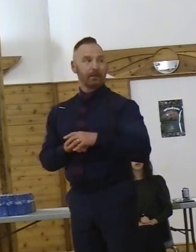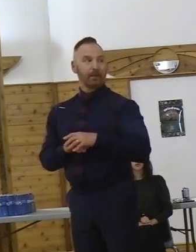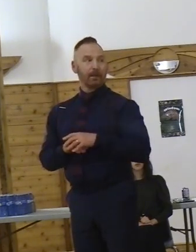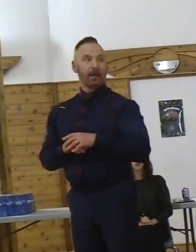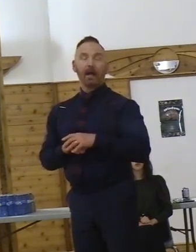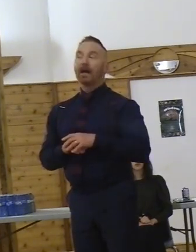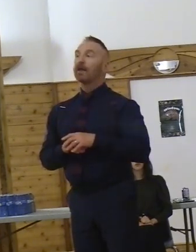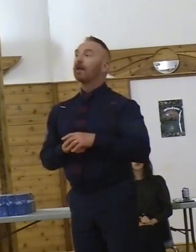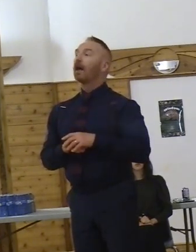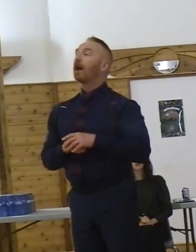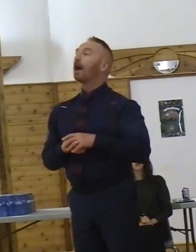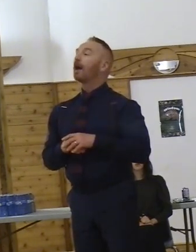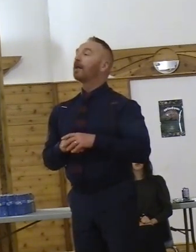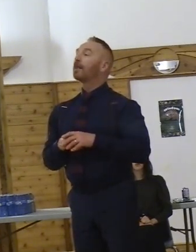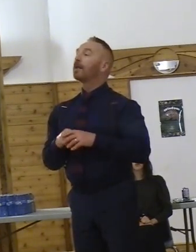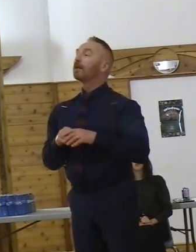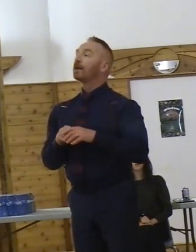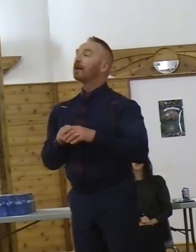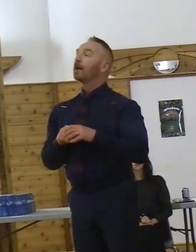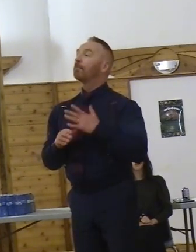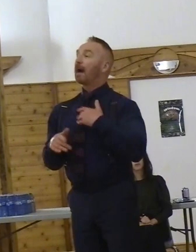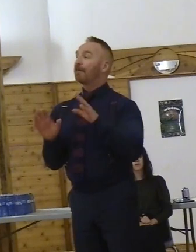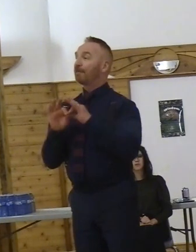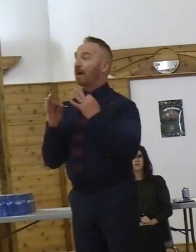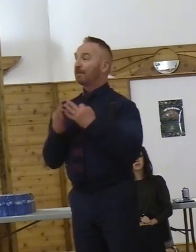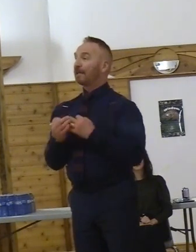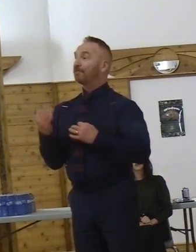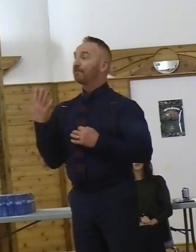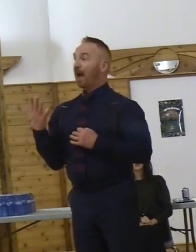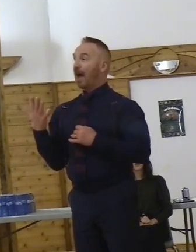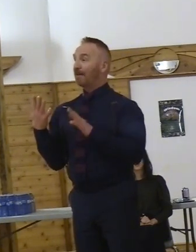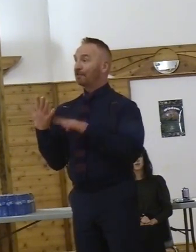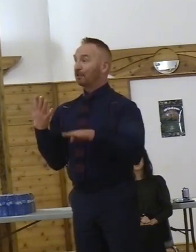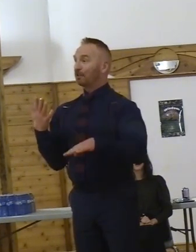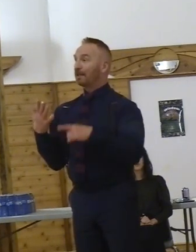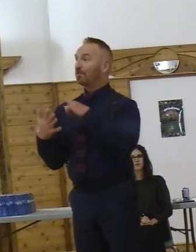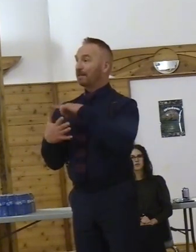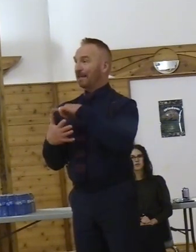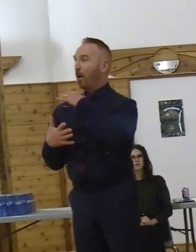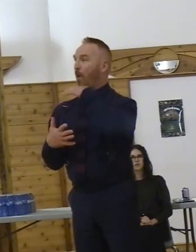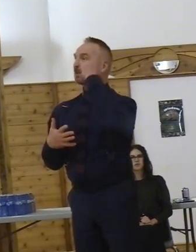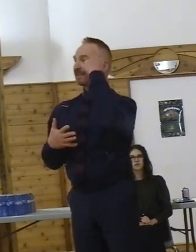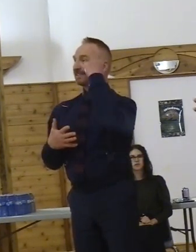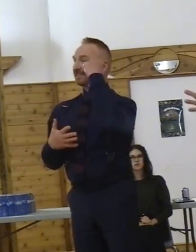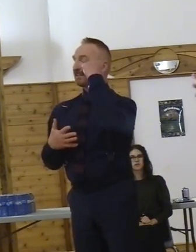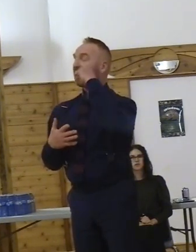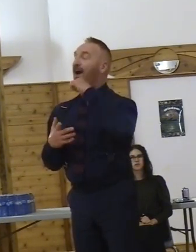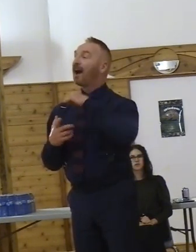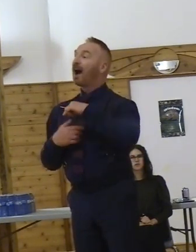five, I remember we were brought up out in the resignation when we had beautiful water